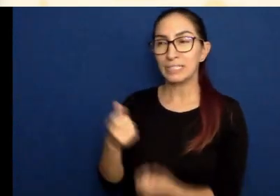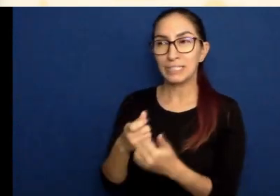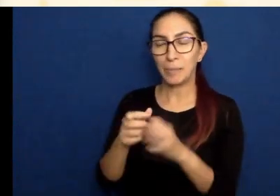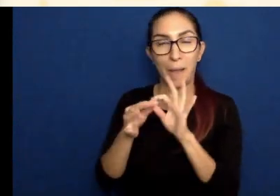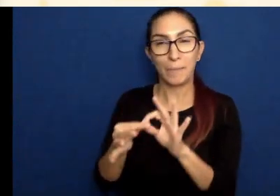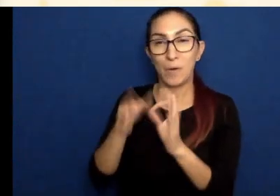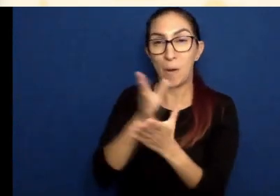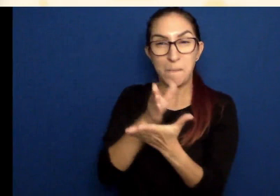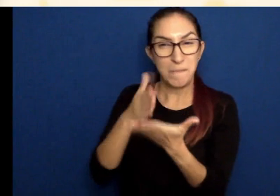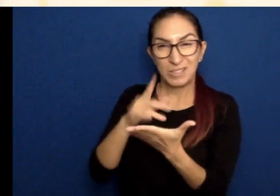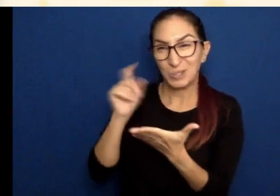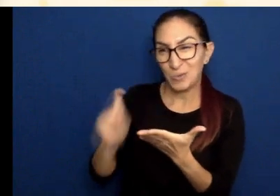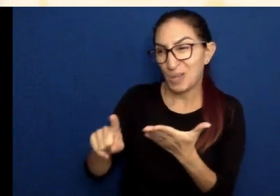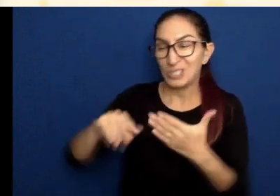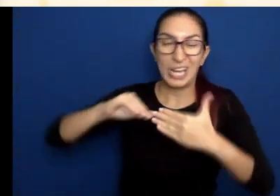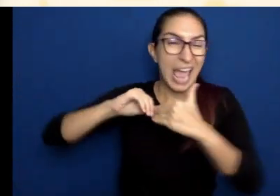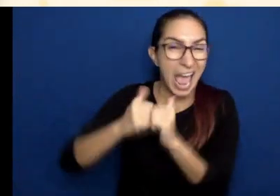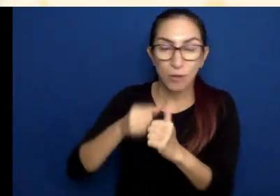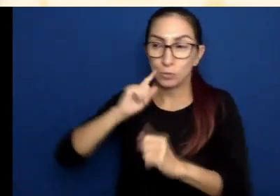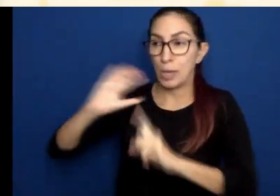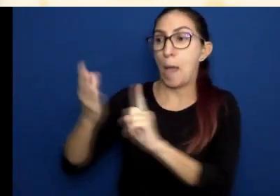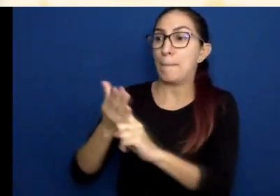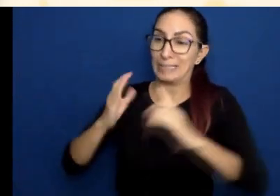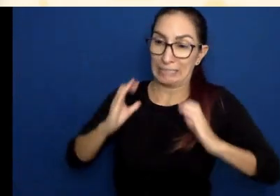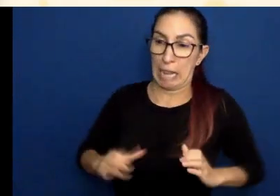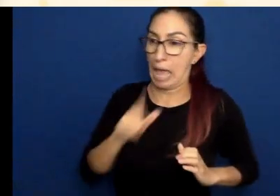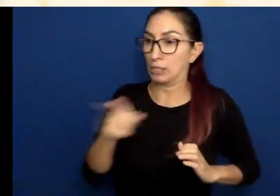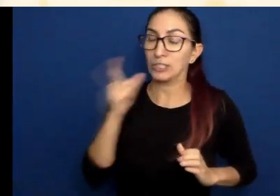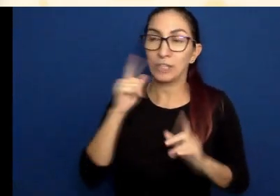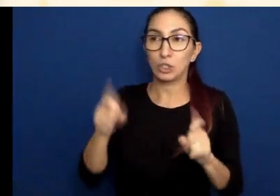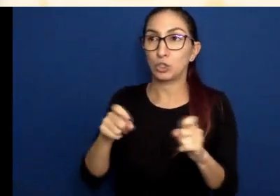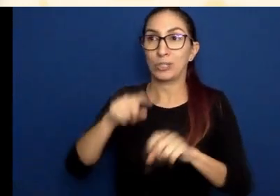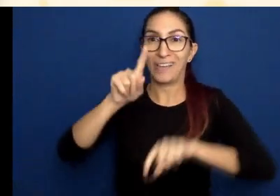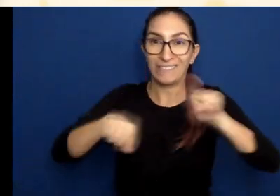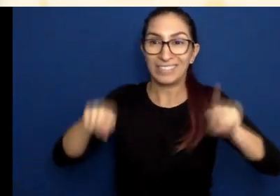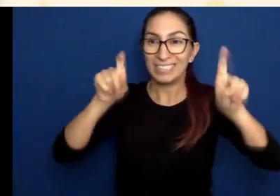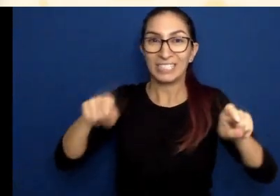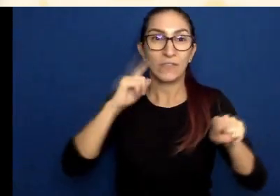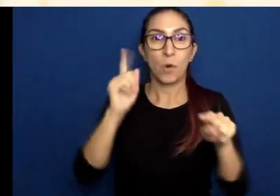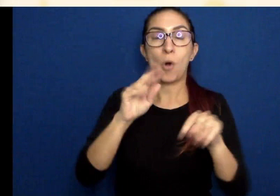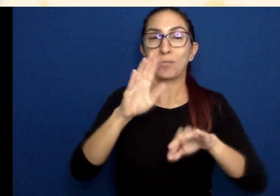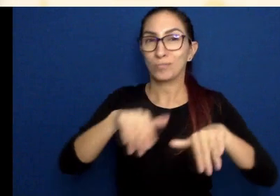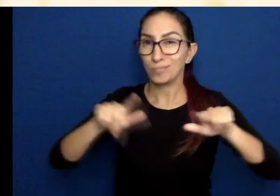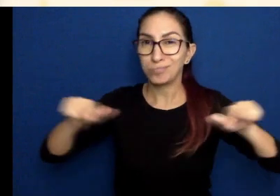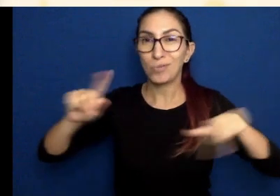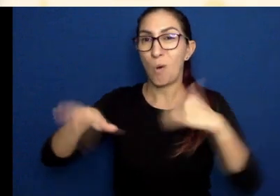with all devices? That's an excellent question. If I knew the answer to that, I would be wealthier